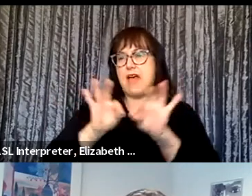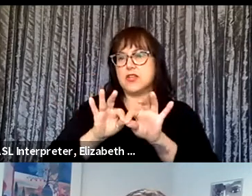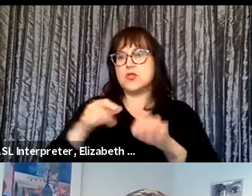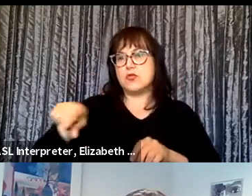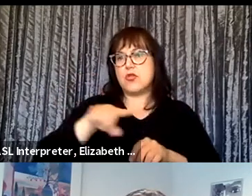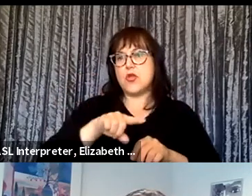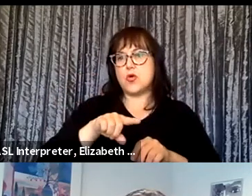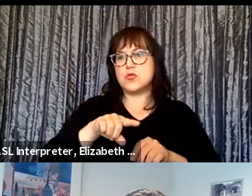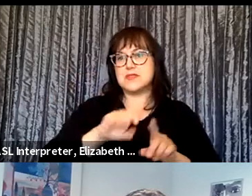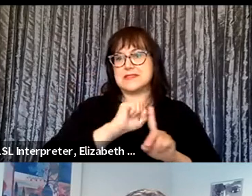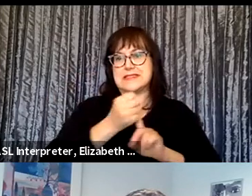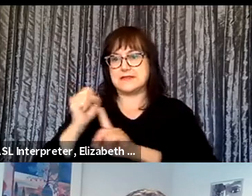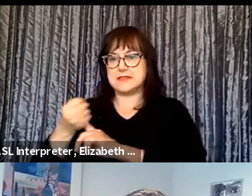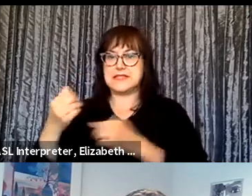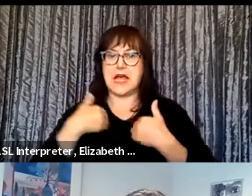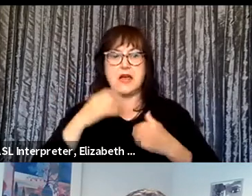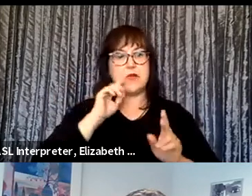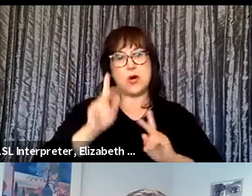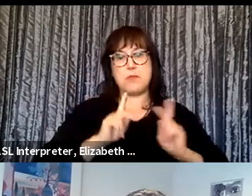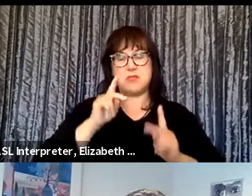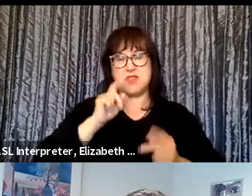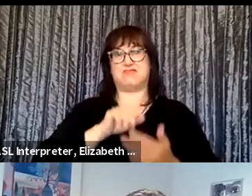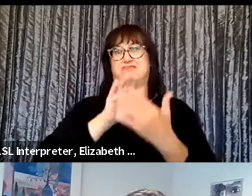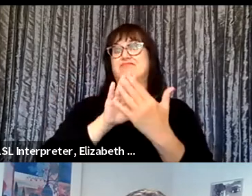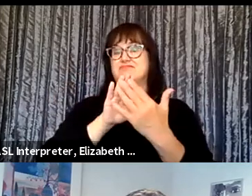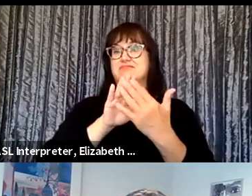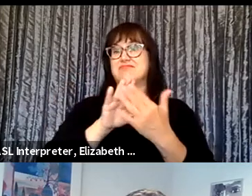are gonna be for people who are facing these challenges?